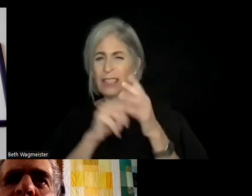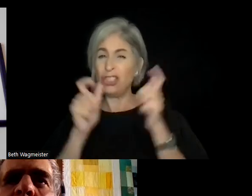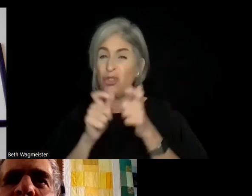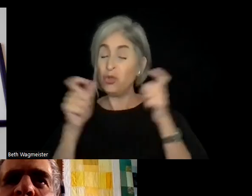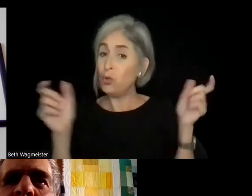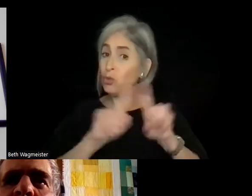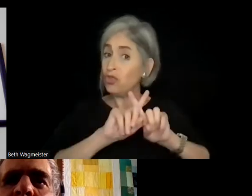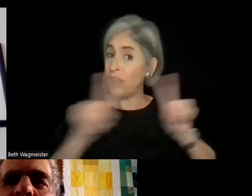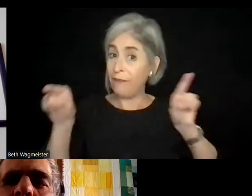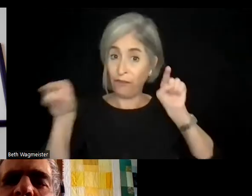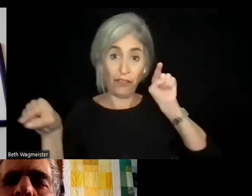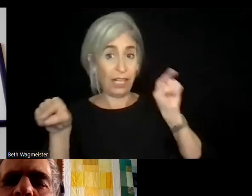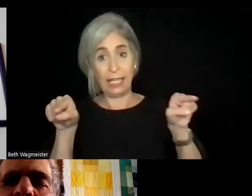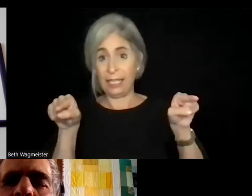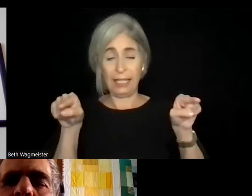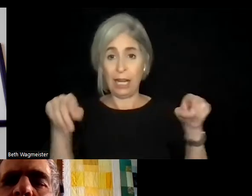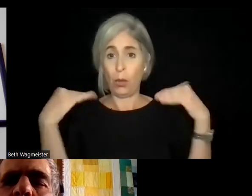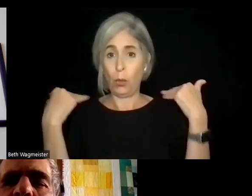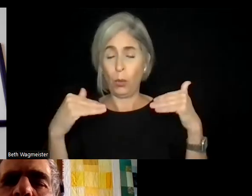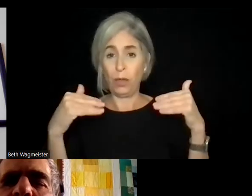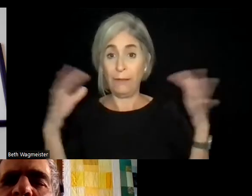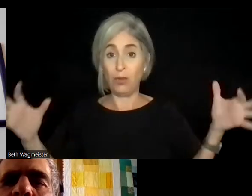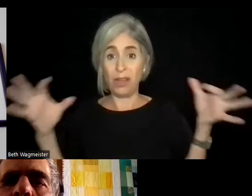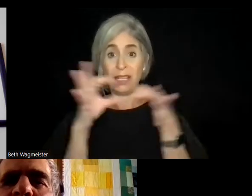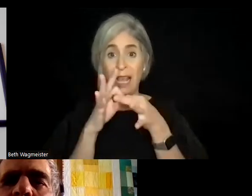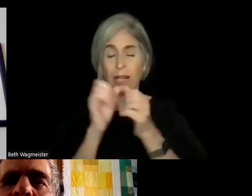to and often we talk about biomedical, biotech knowledges, well